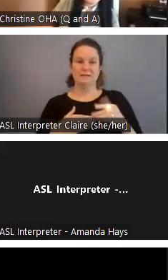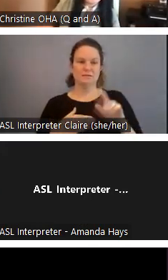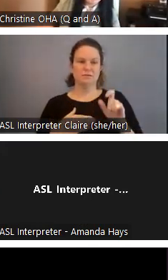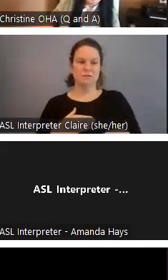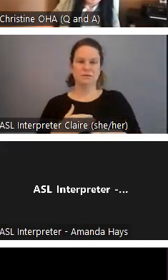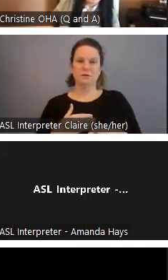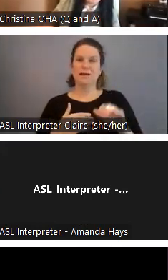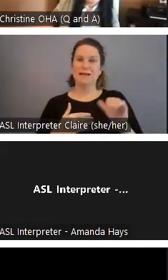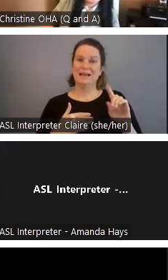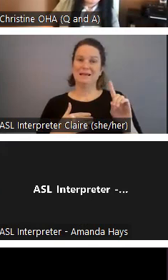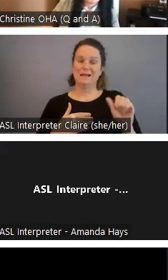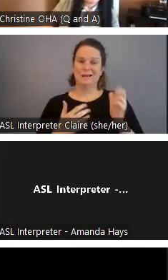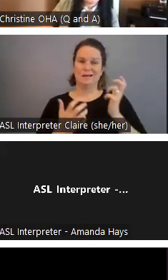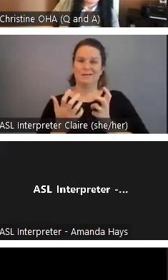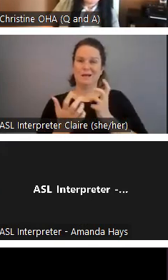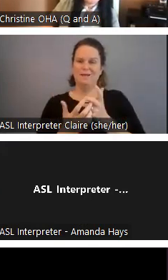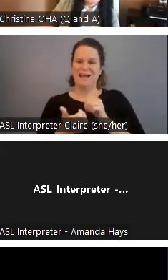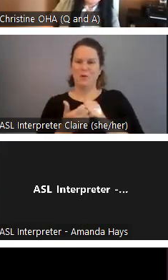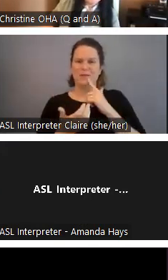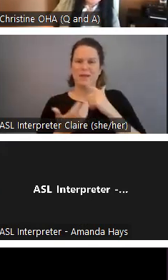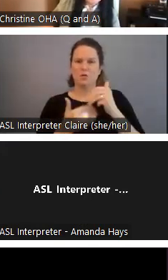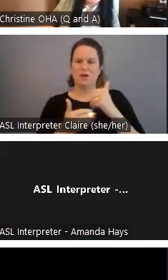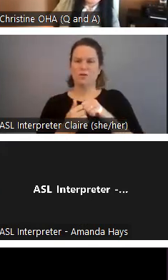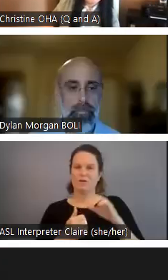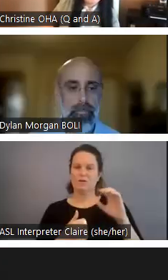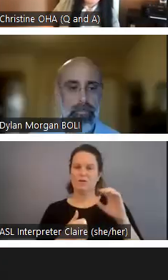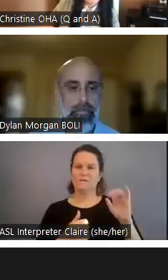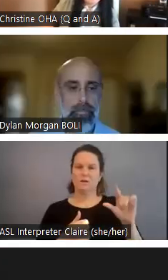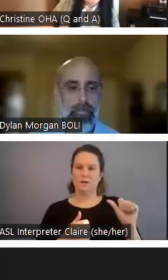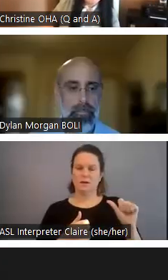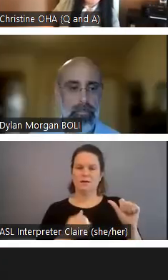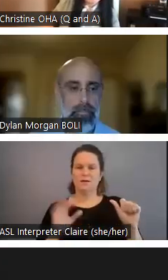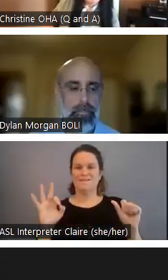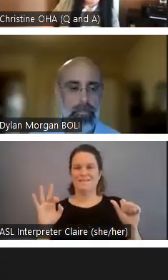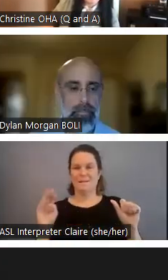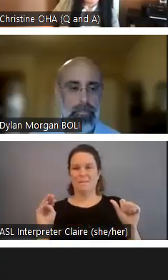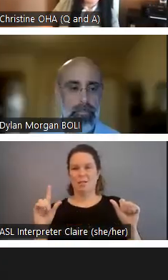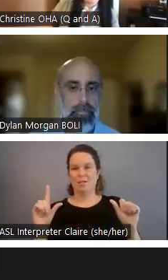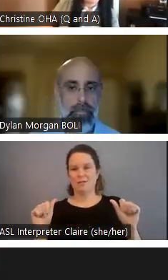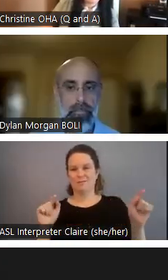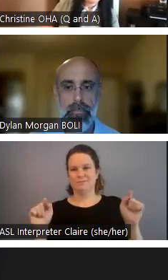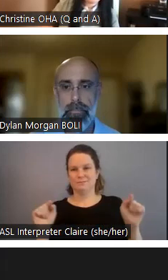do ADA accommodations interact with the OFLA/FMLA?